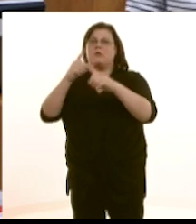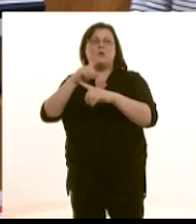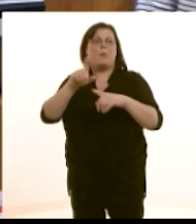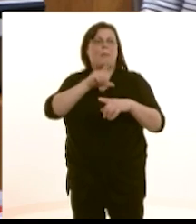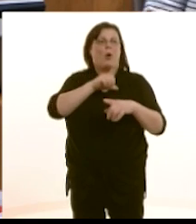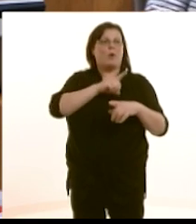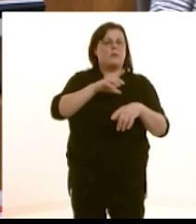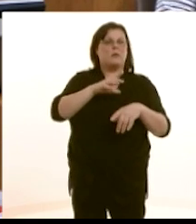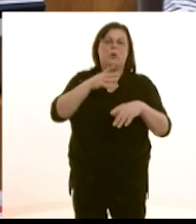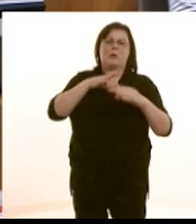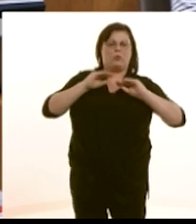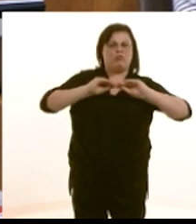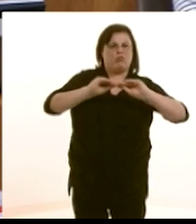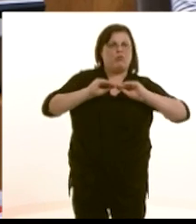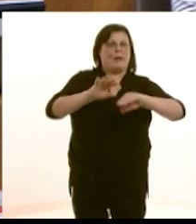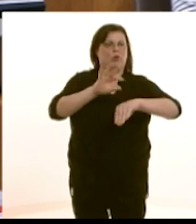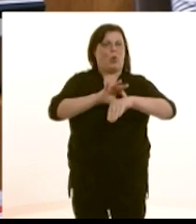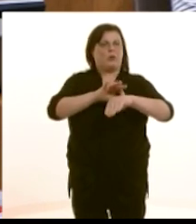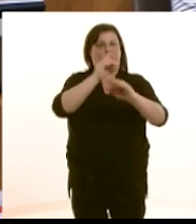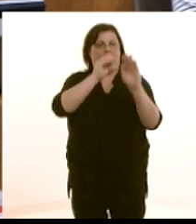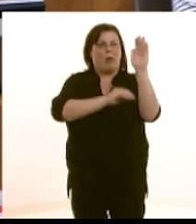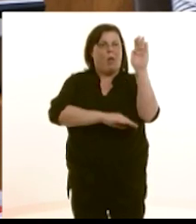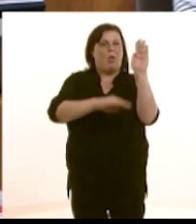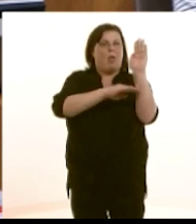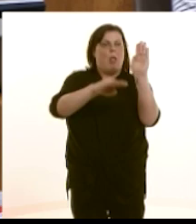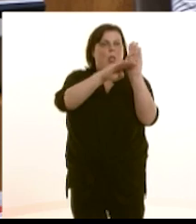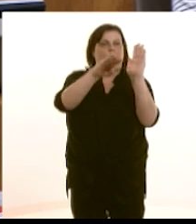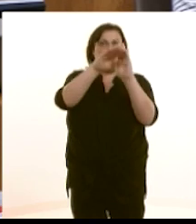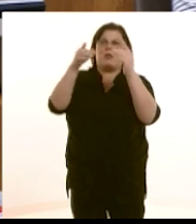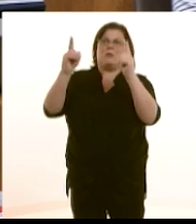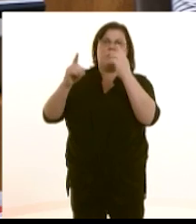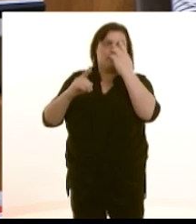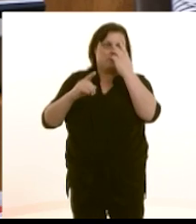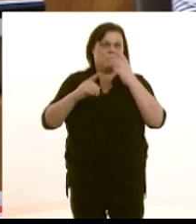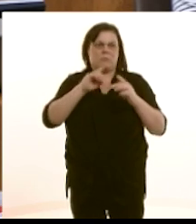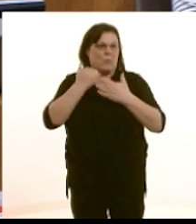to train somebody to the level of a consultant. That will not help in recruiting consultants